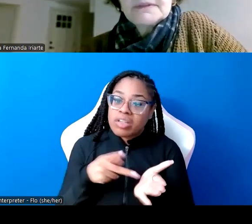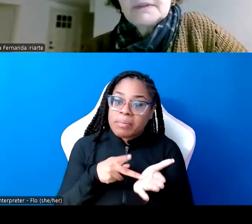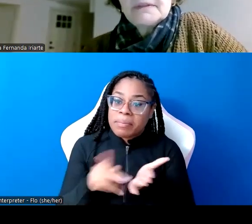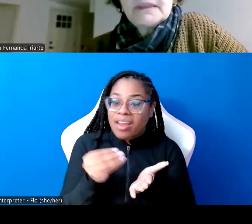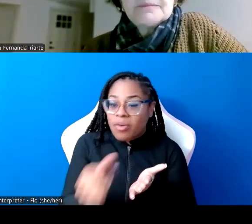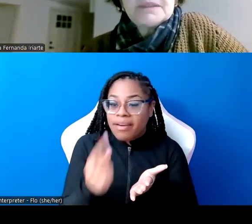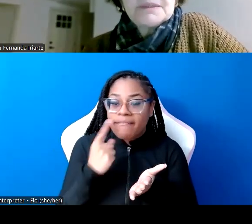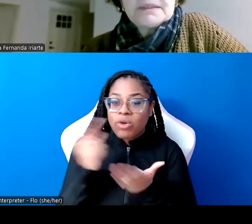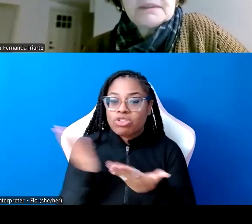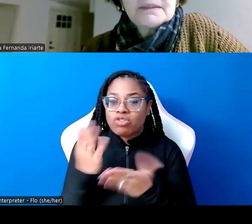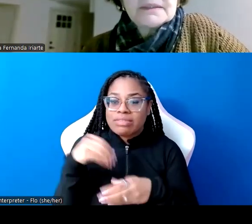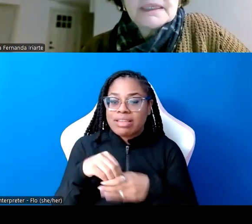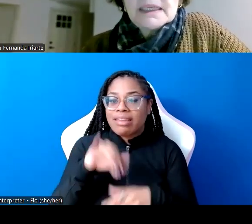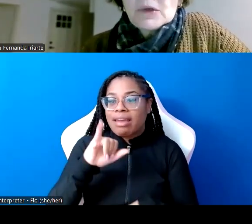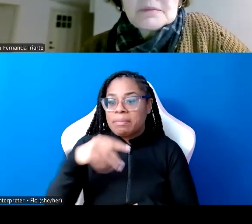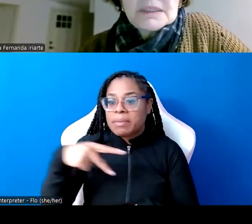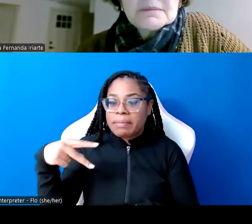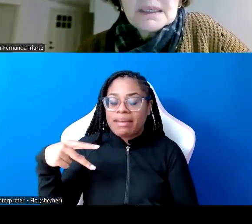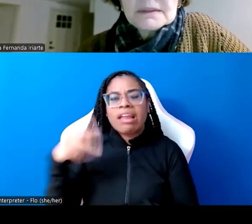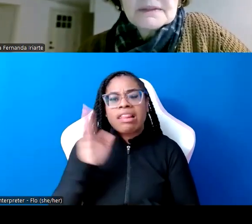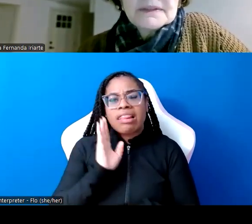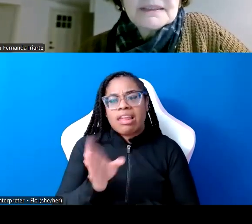listed in the IPP are going to be in Appendix C.